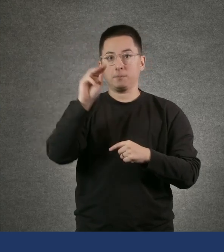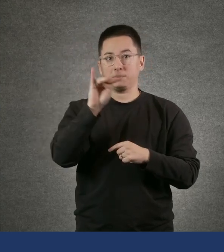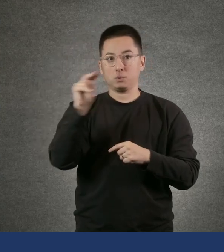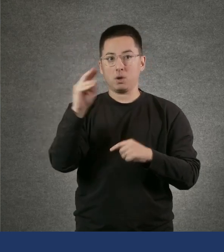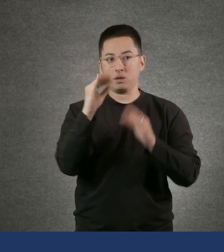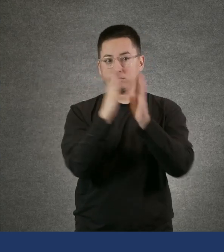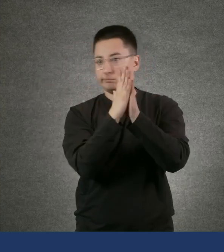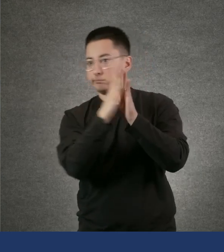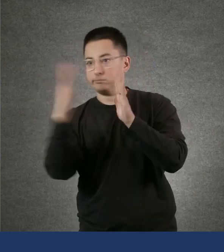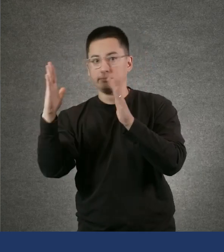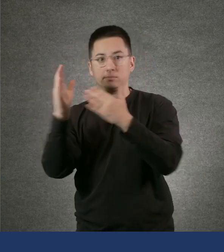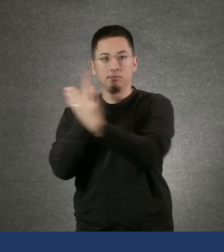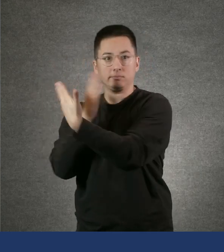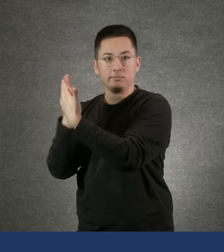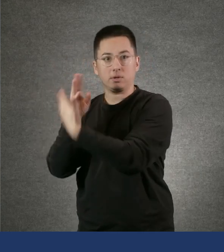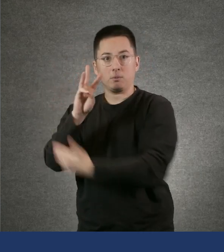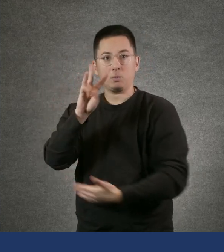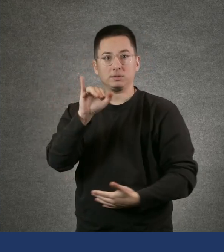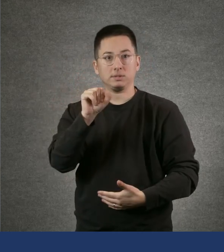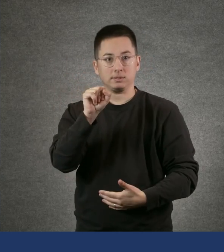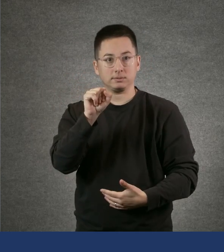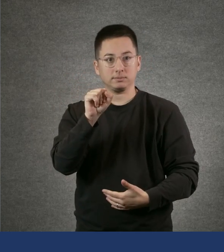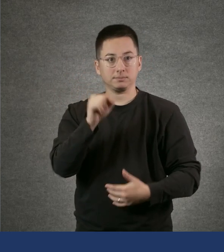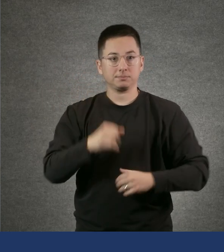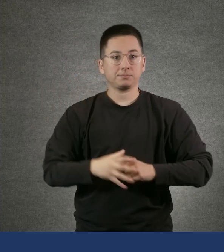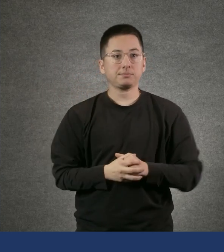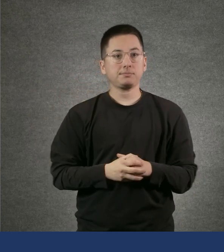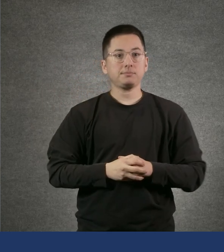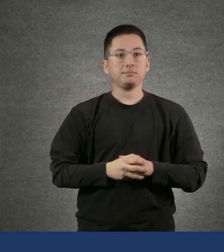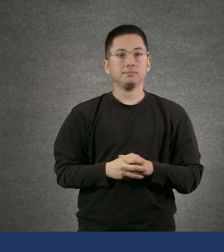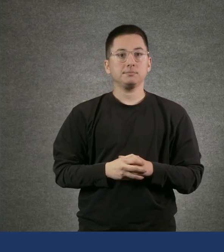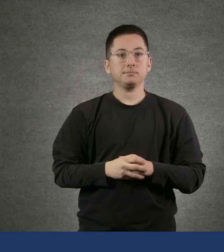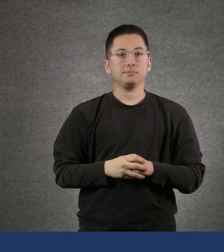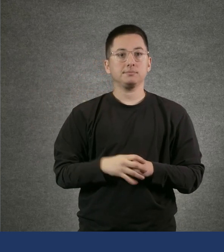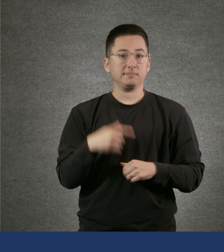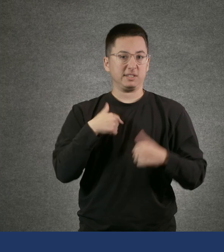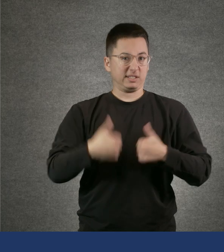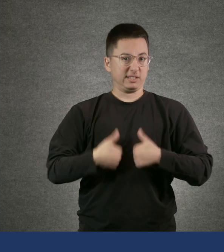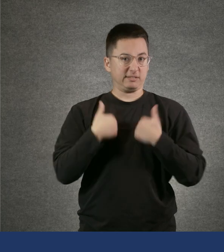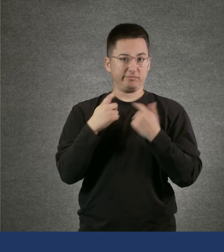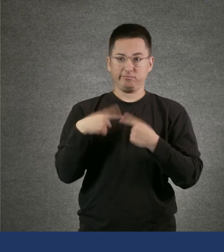to the Canadian border. I've been living in Grand Rapids for the past 20 years.